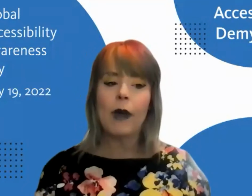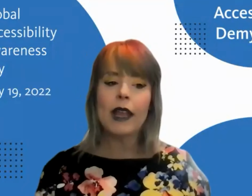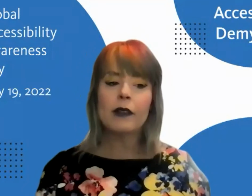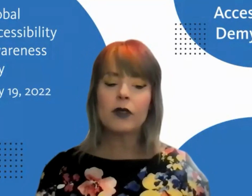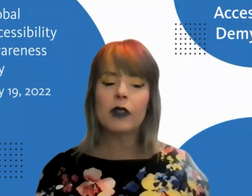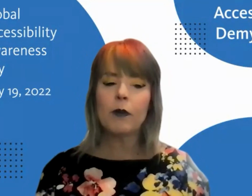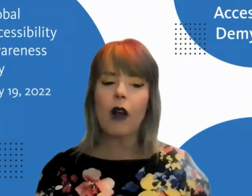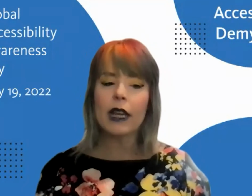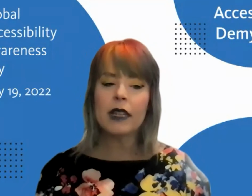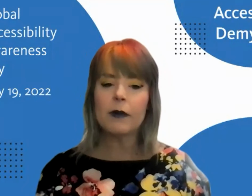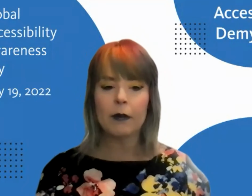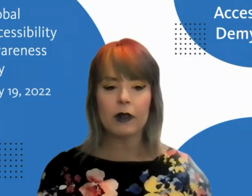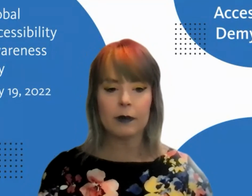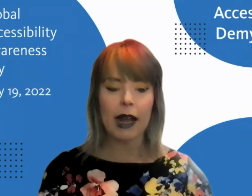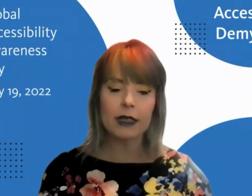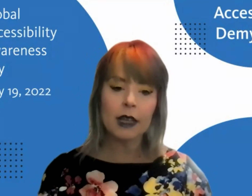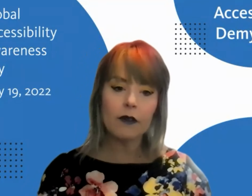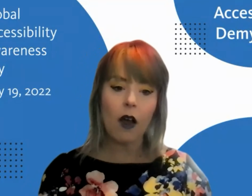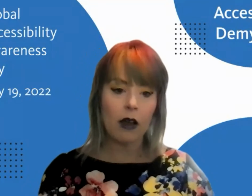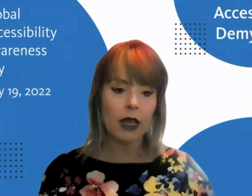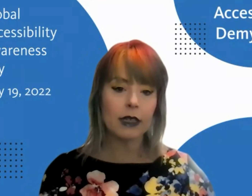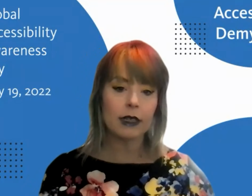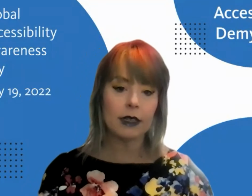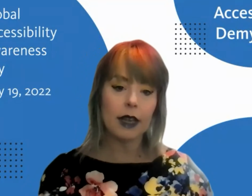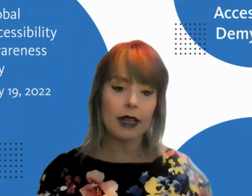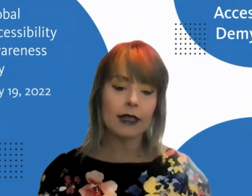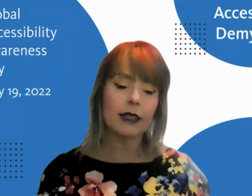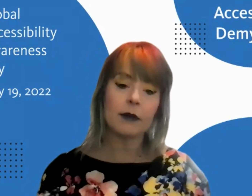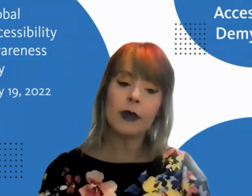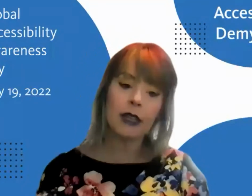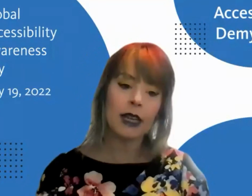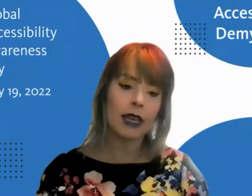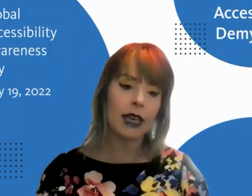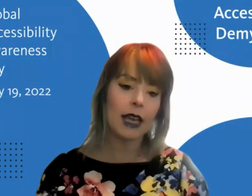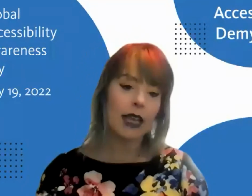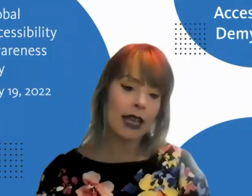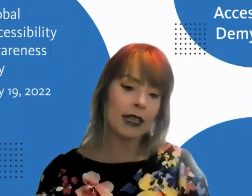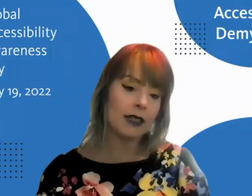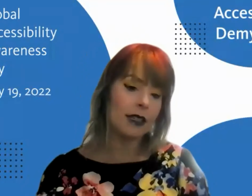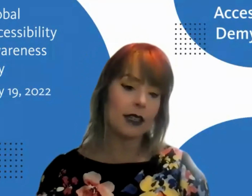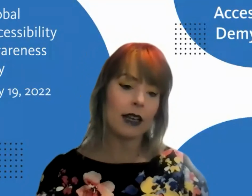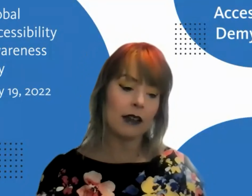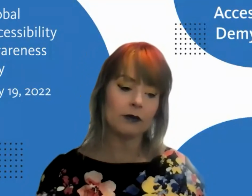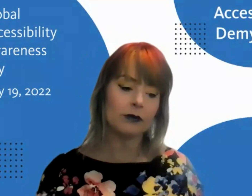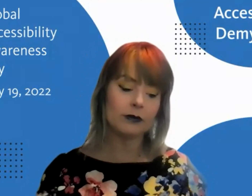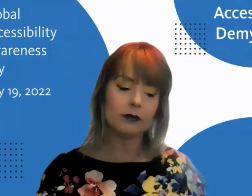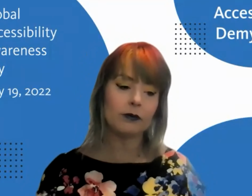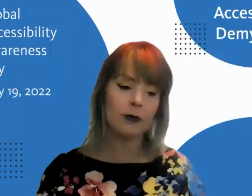But it just really broadened my perspective on accessibility and